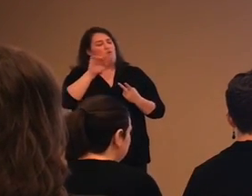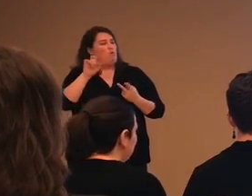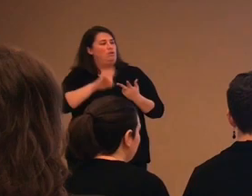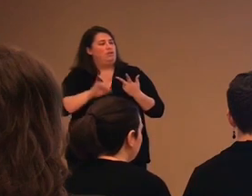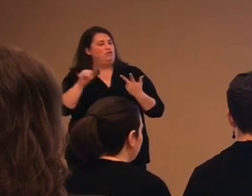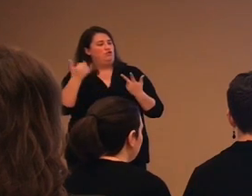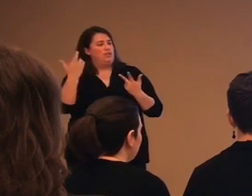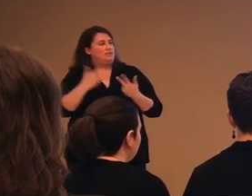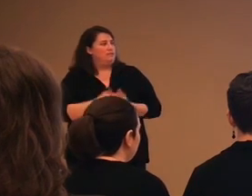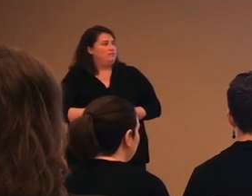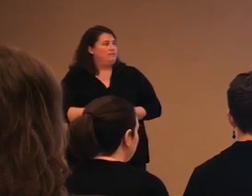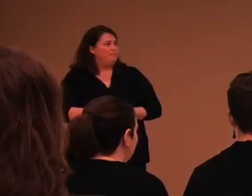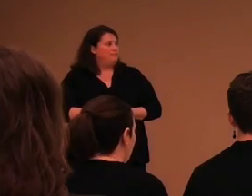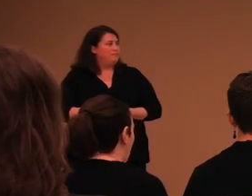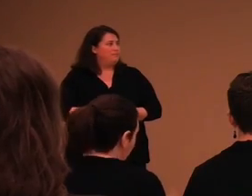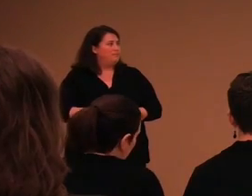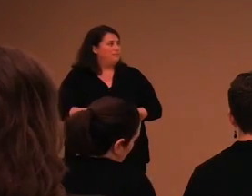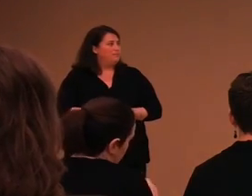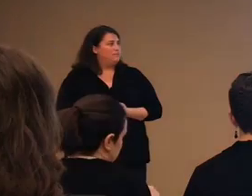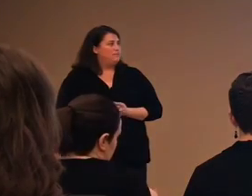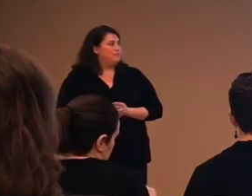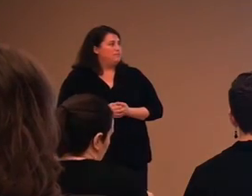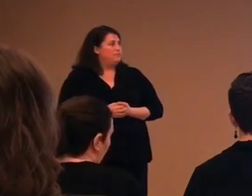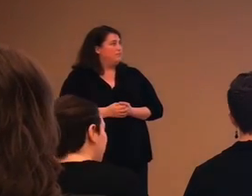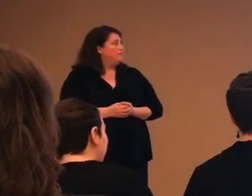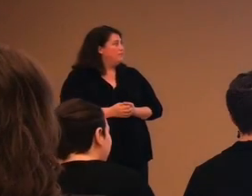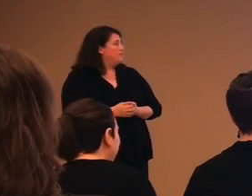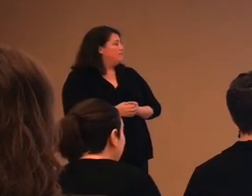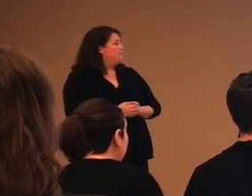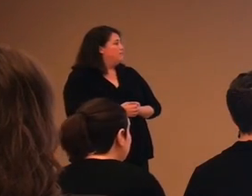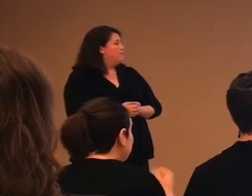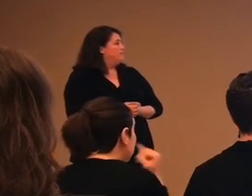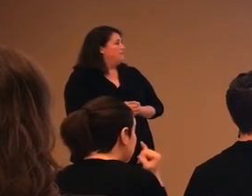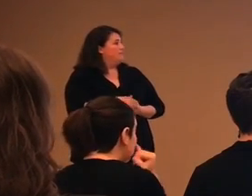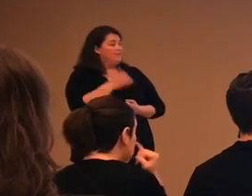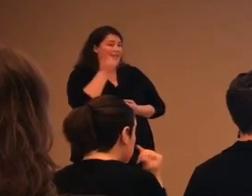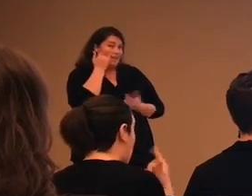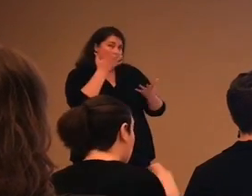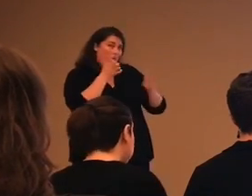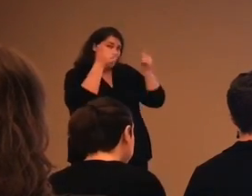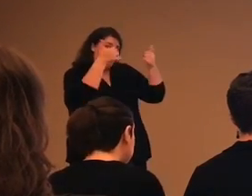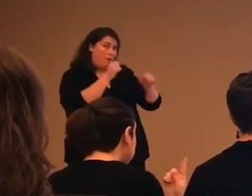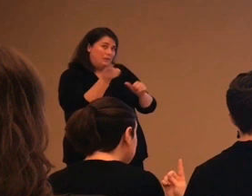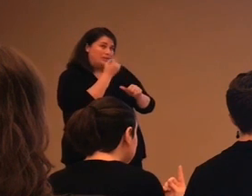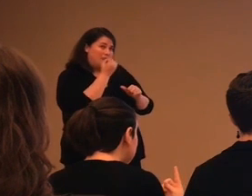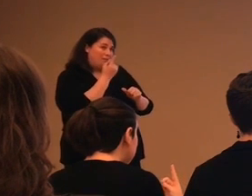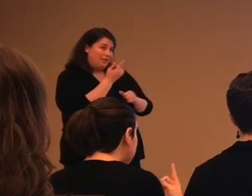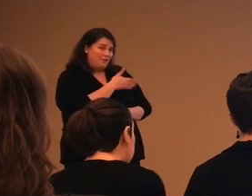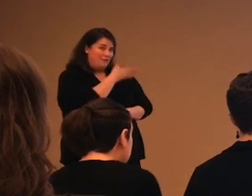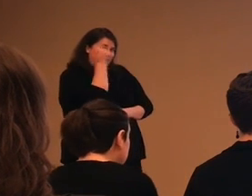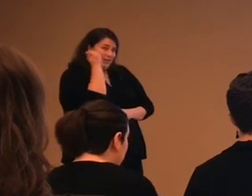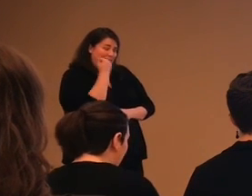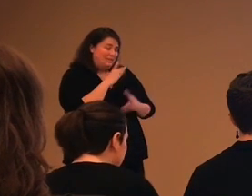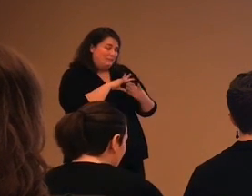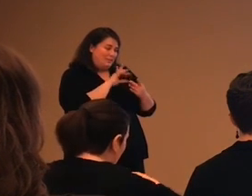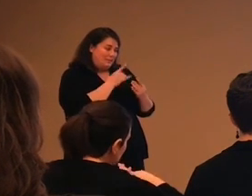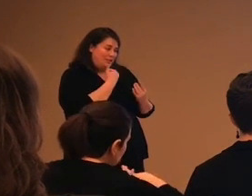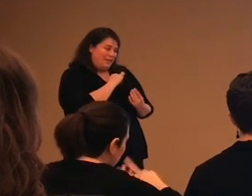and I'm Senna and If you want to post something about social media don't forget to mention us so hashtag ACAC